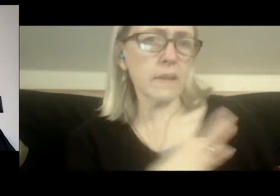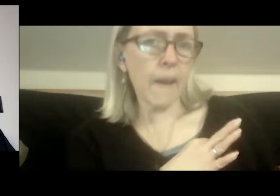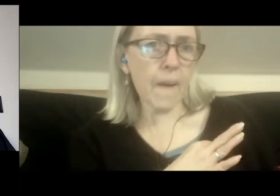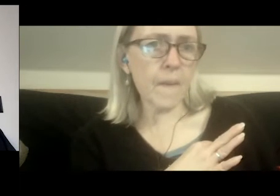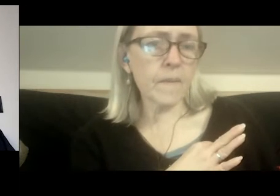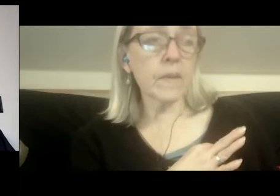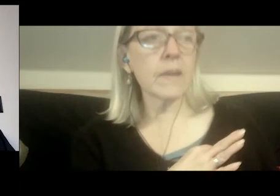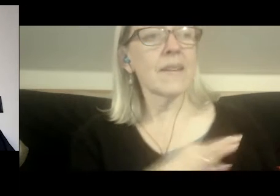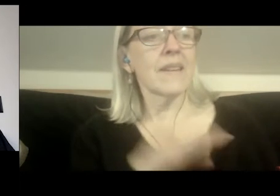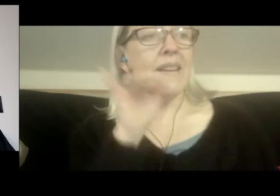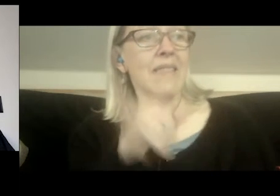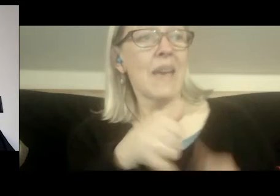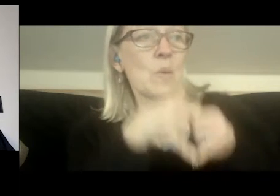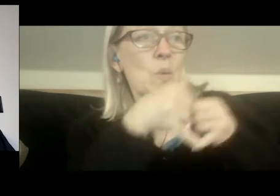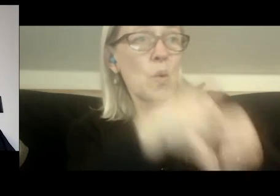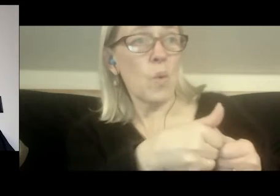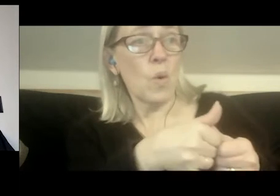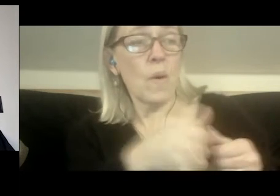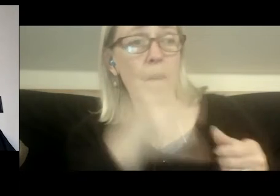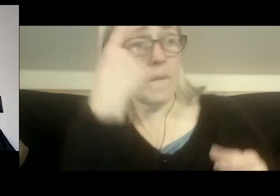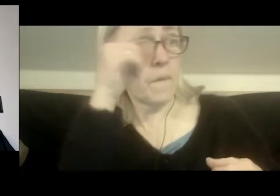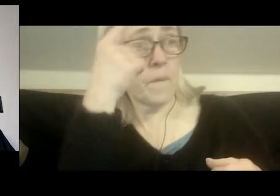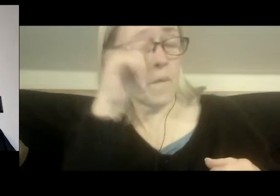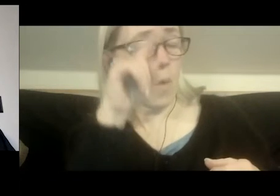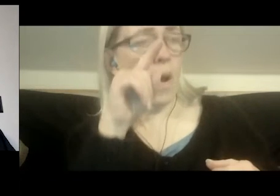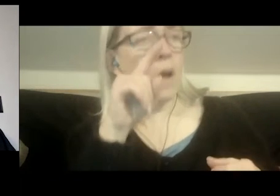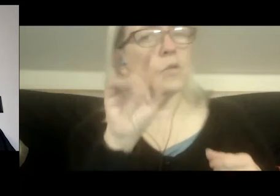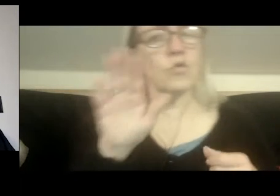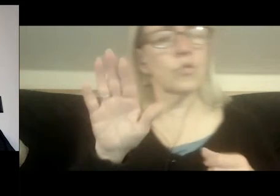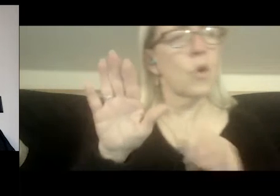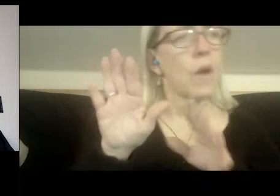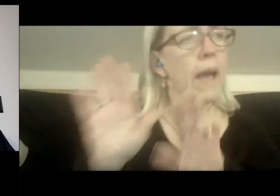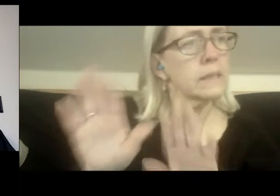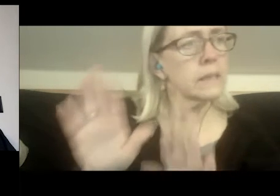reward, and foster greater individual contributions and promote team cooperation.